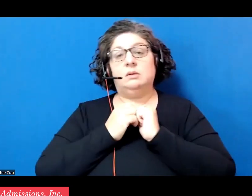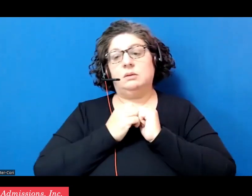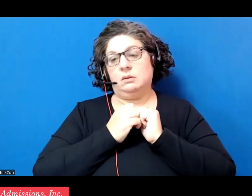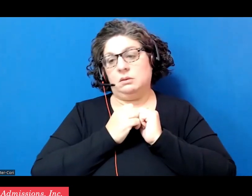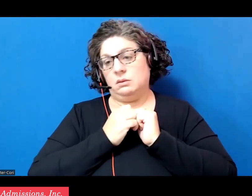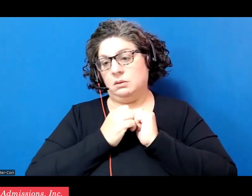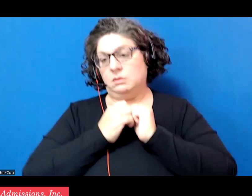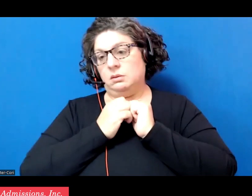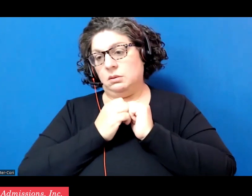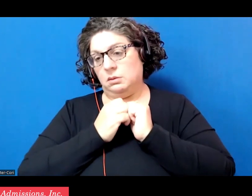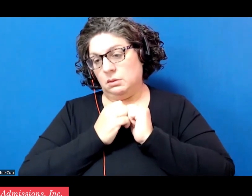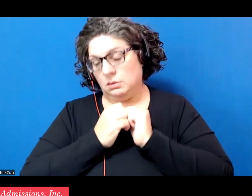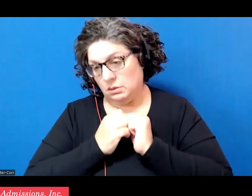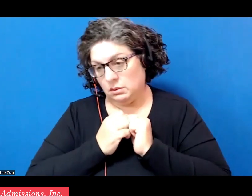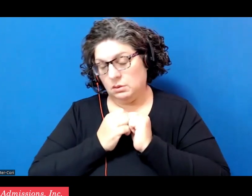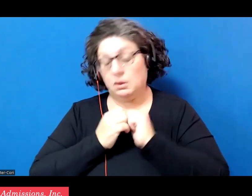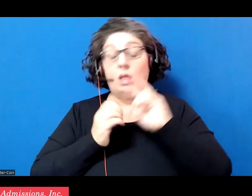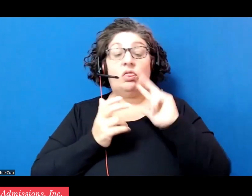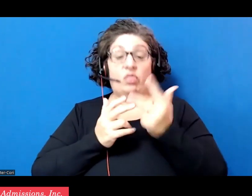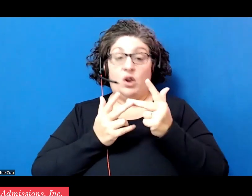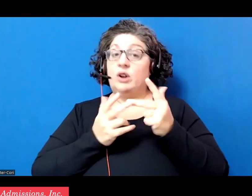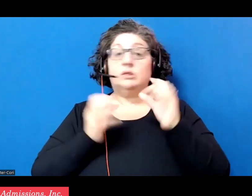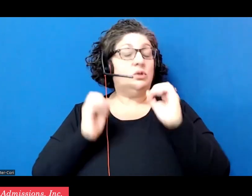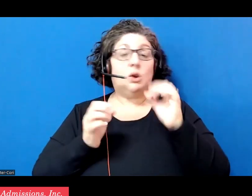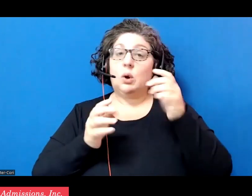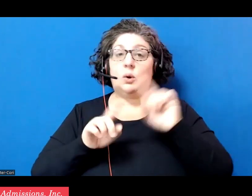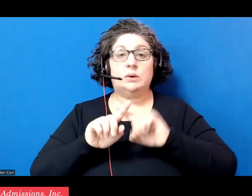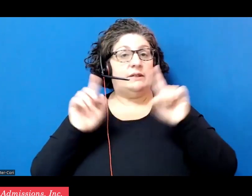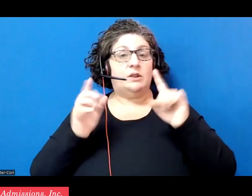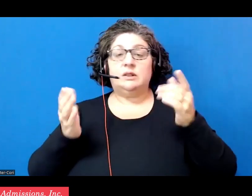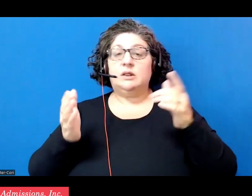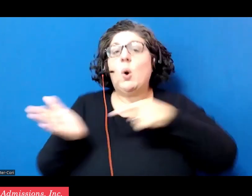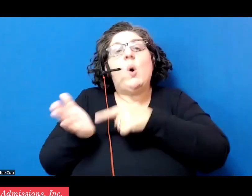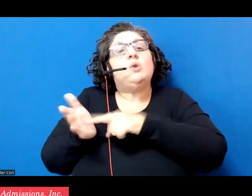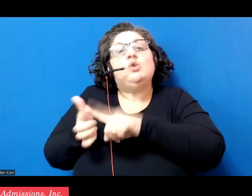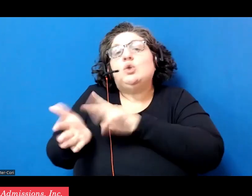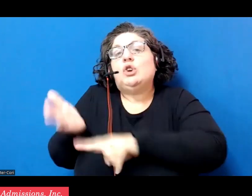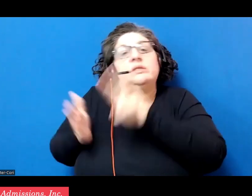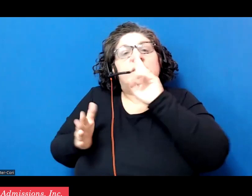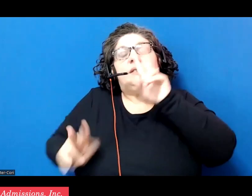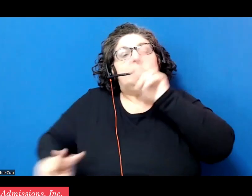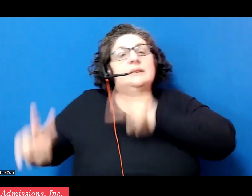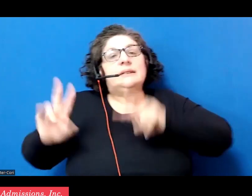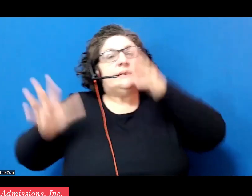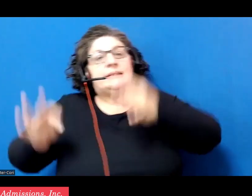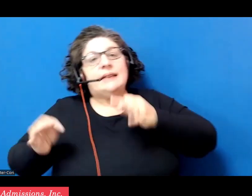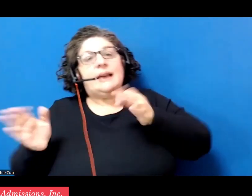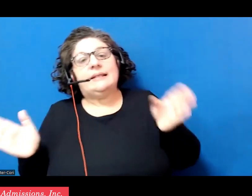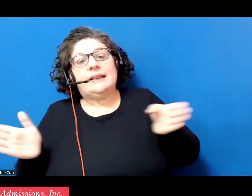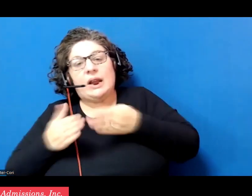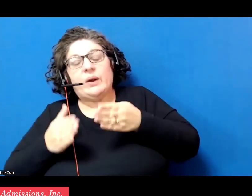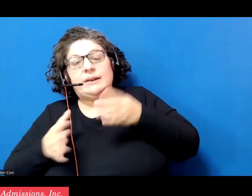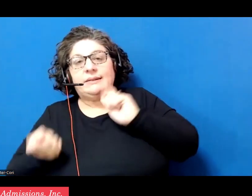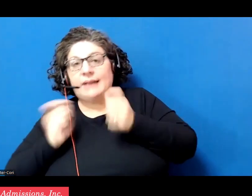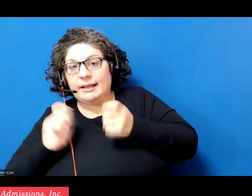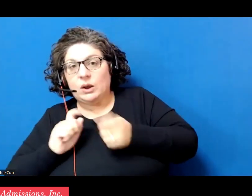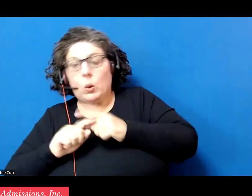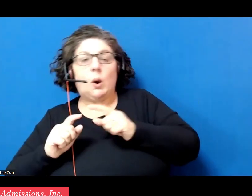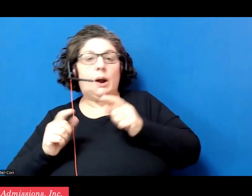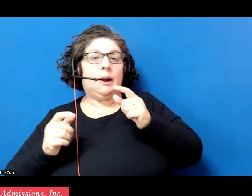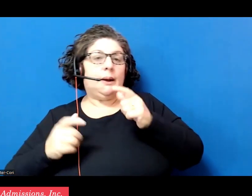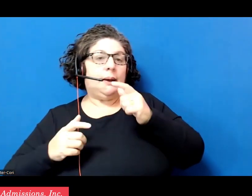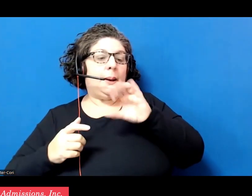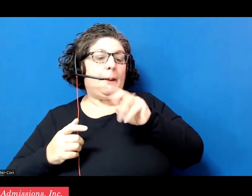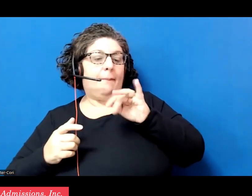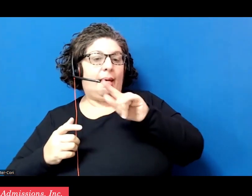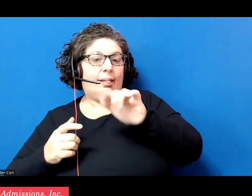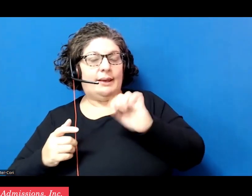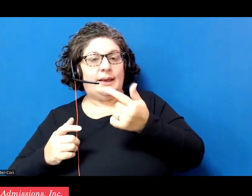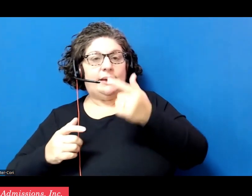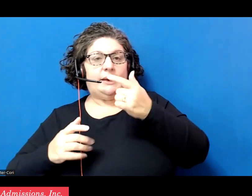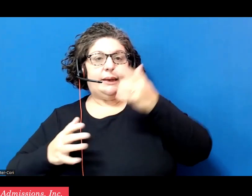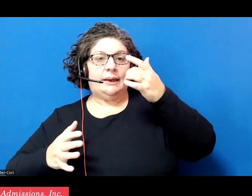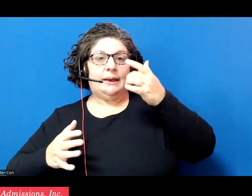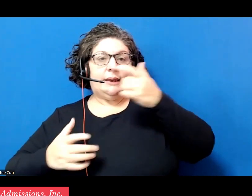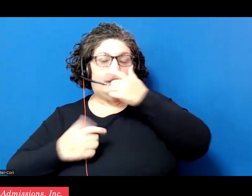And third, narrow tailoring or compelling interest to respect to diversity.